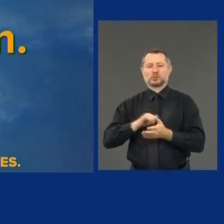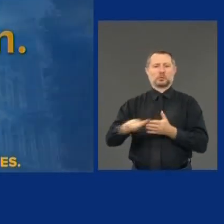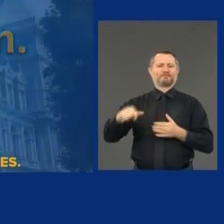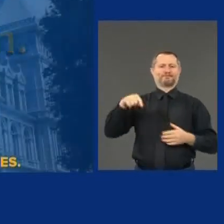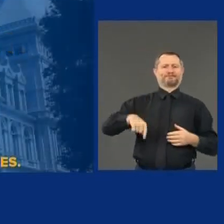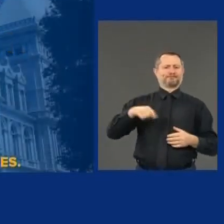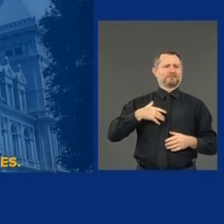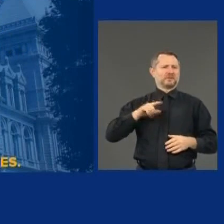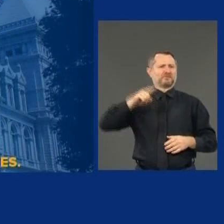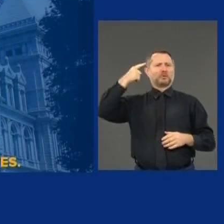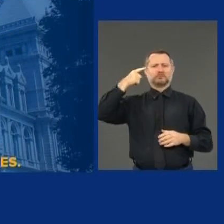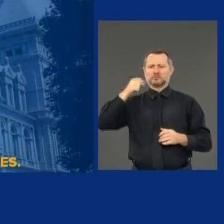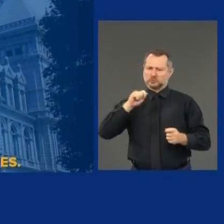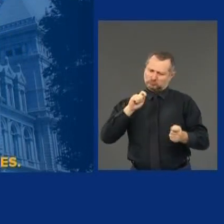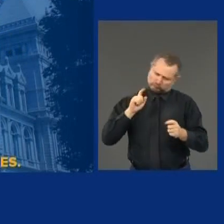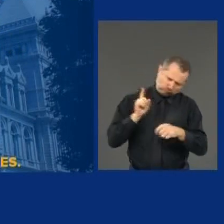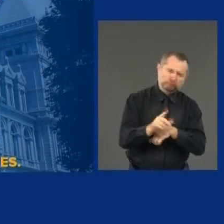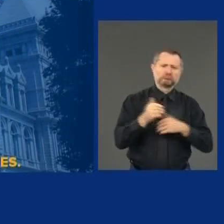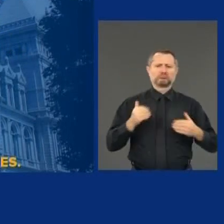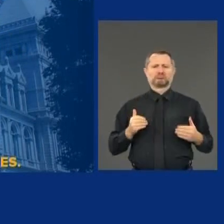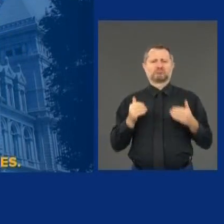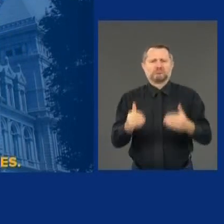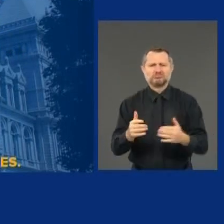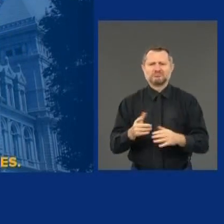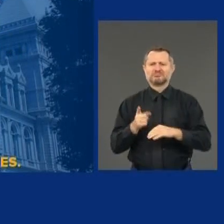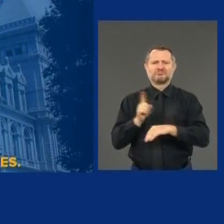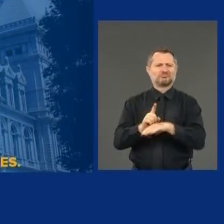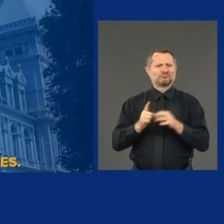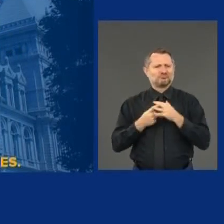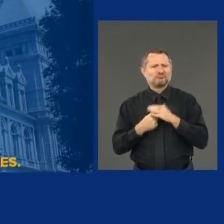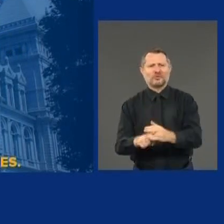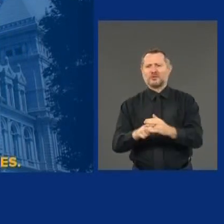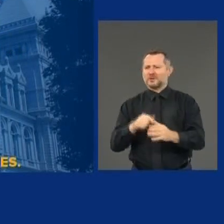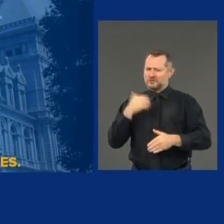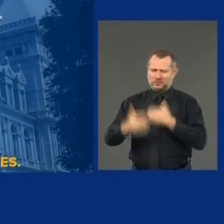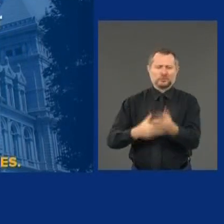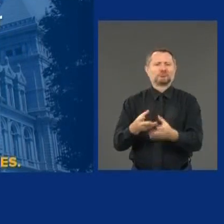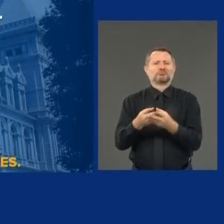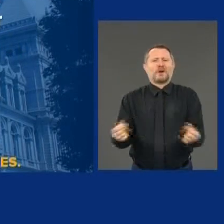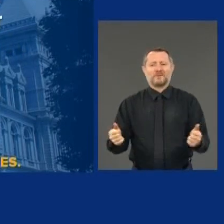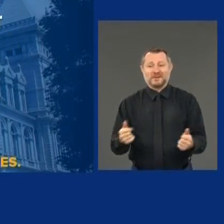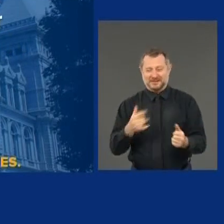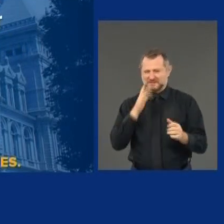YOU HAVE A PROBLEM, YOU HAVE AN ISSUE AND NEW YORK STEPPED UP TO THE PLATE AND RESOLVED IT BOLDLY